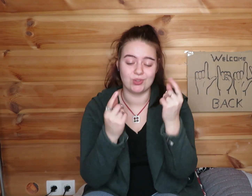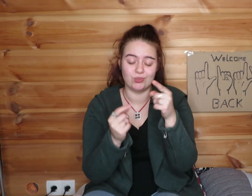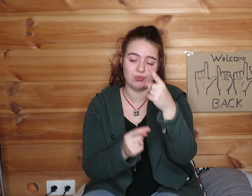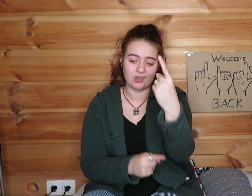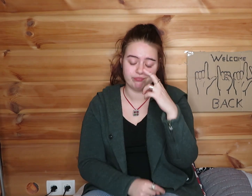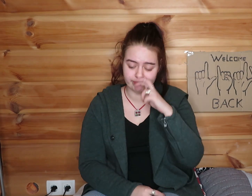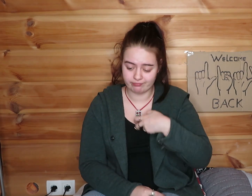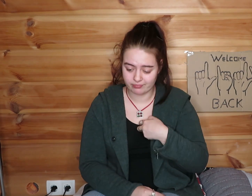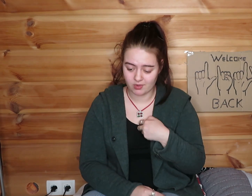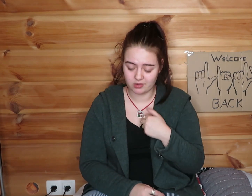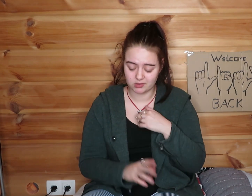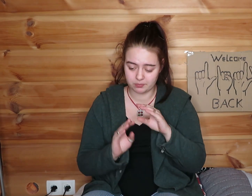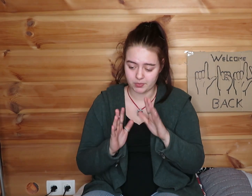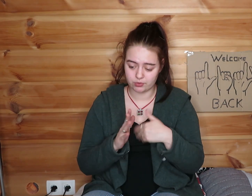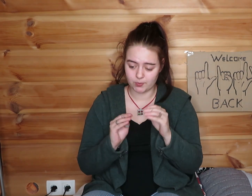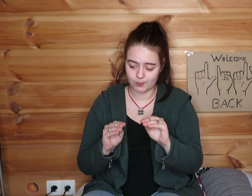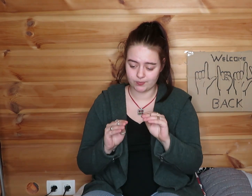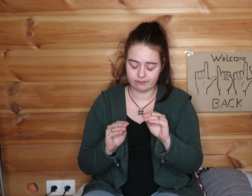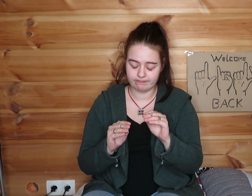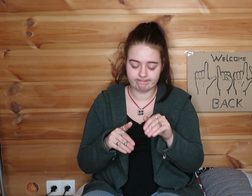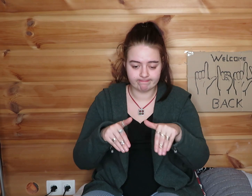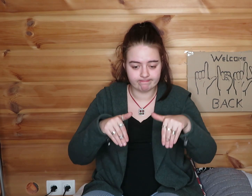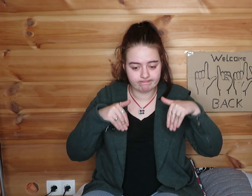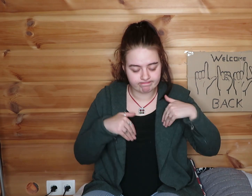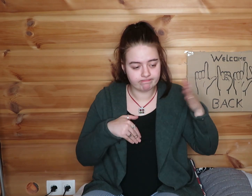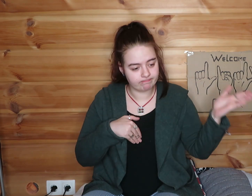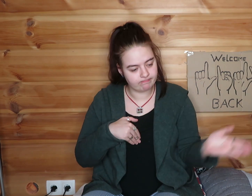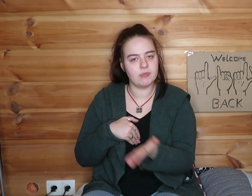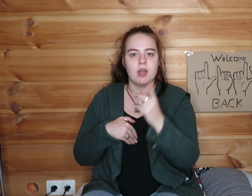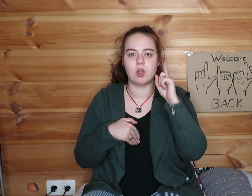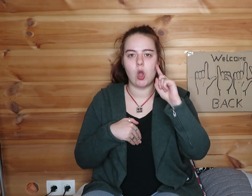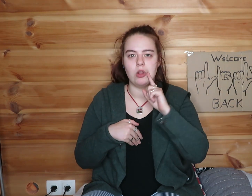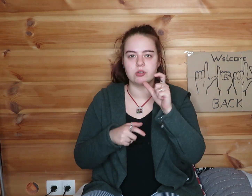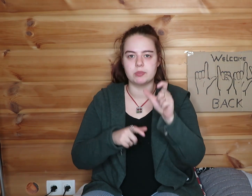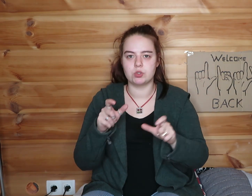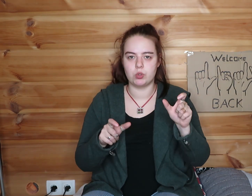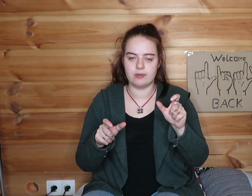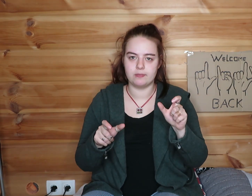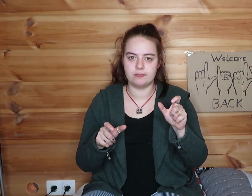Thats why you should reflect about it and let deaf people step forward.